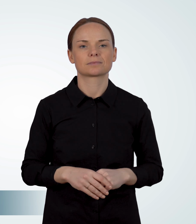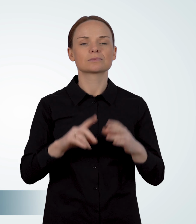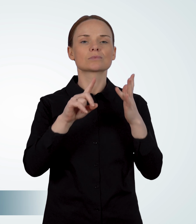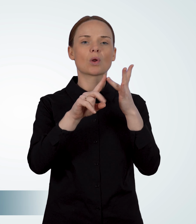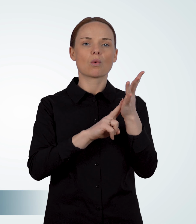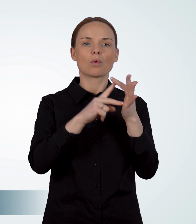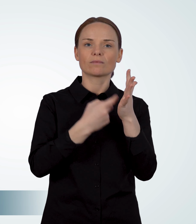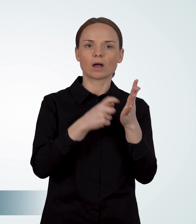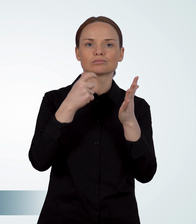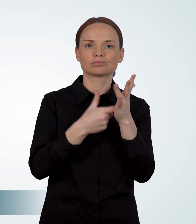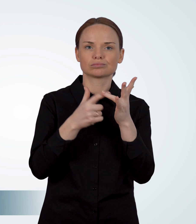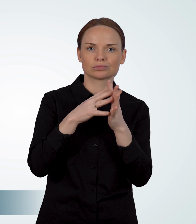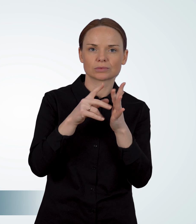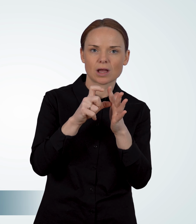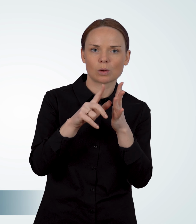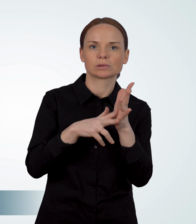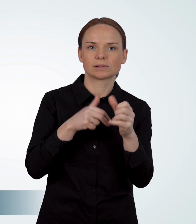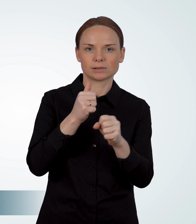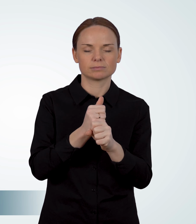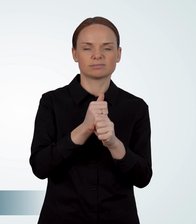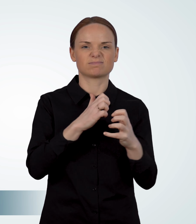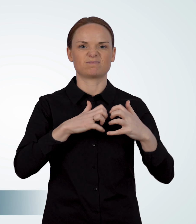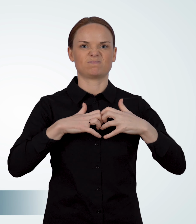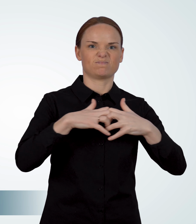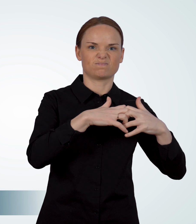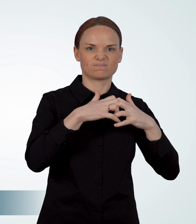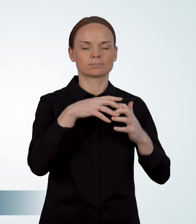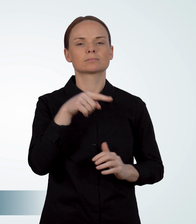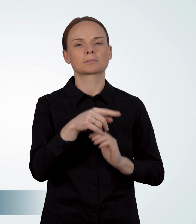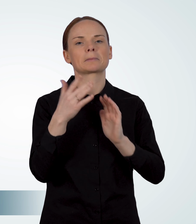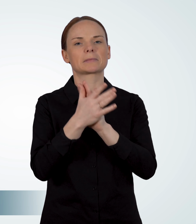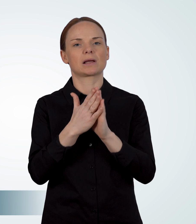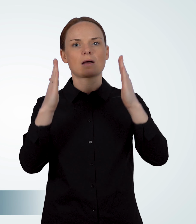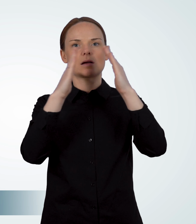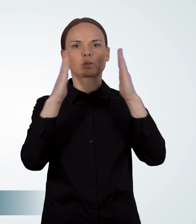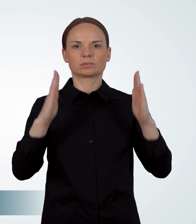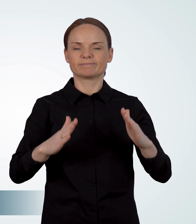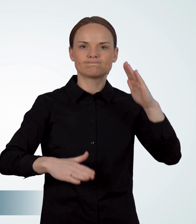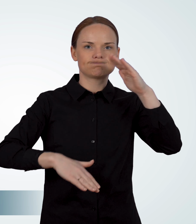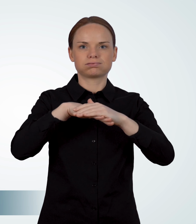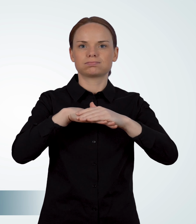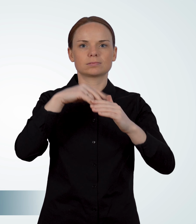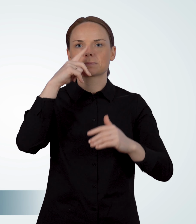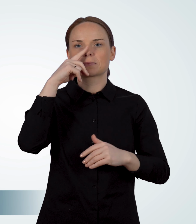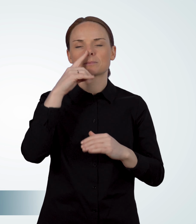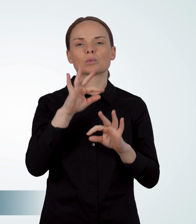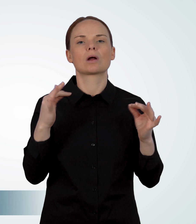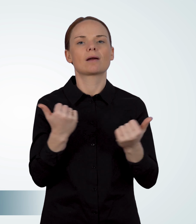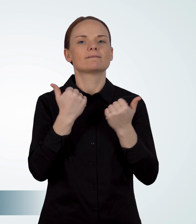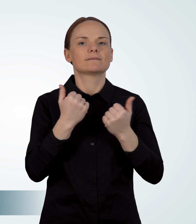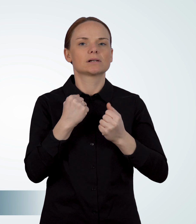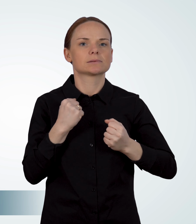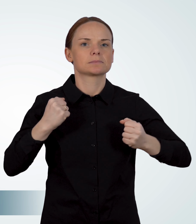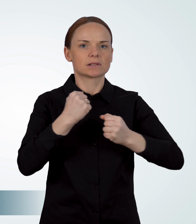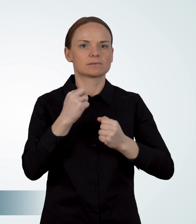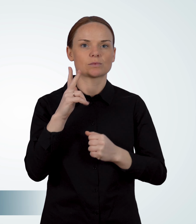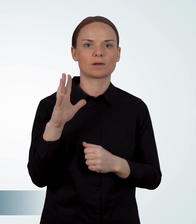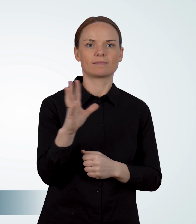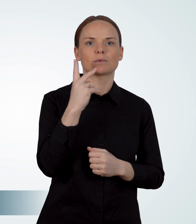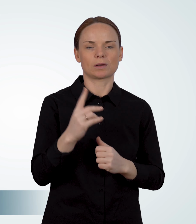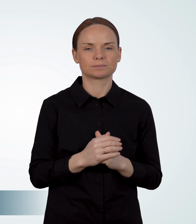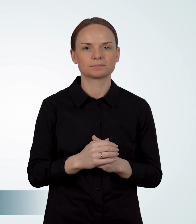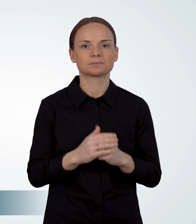Overcrowding happens when a household does not have enough space for all of its members.